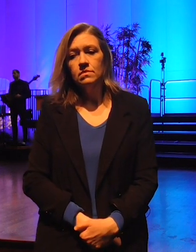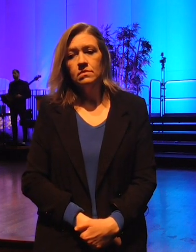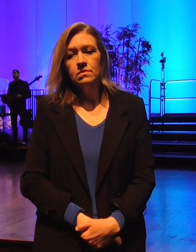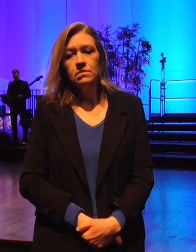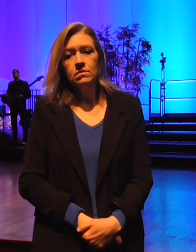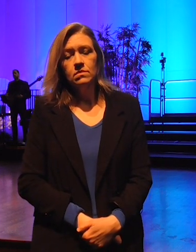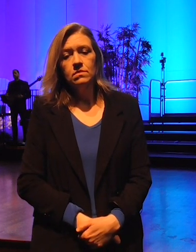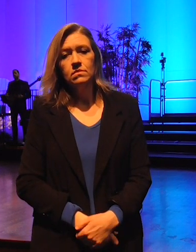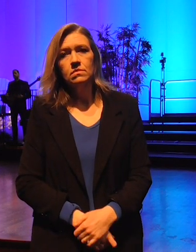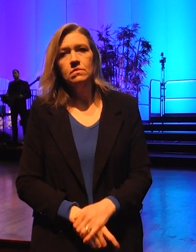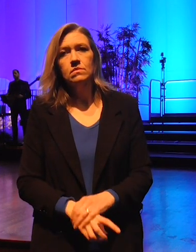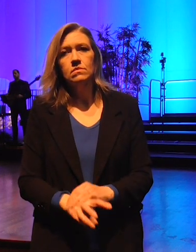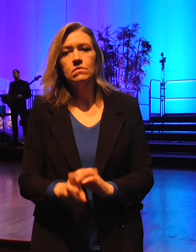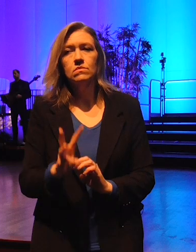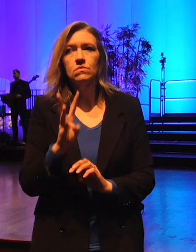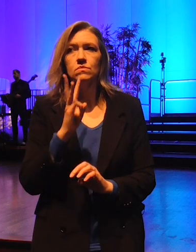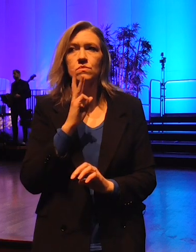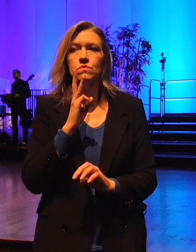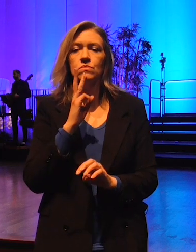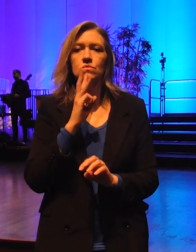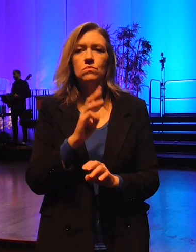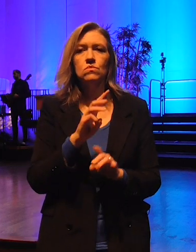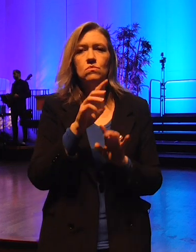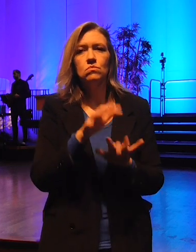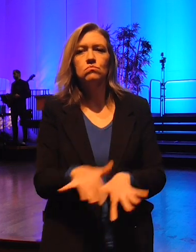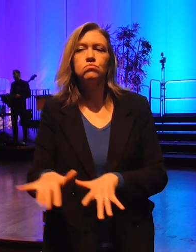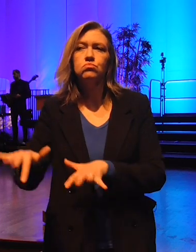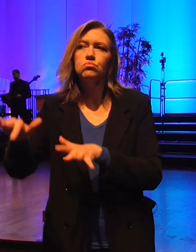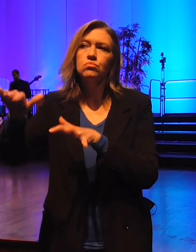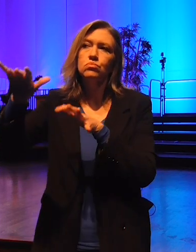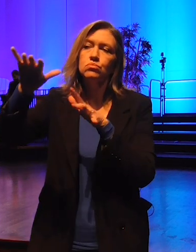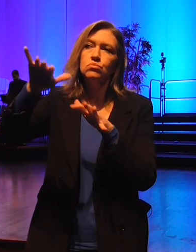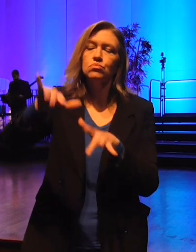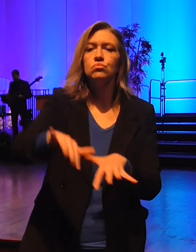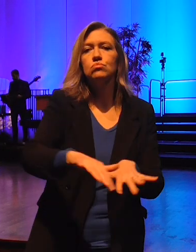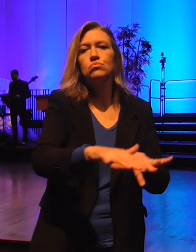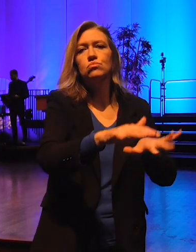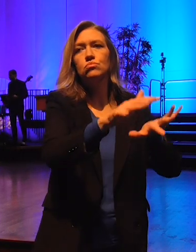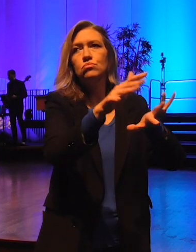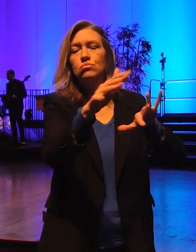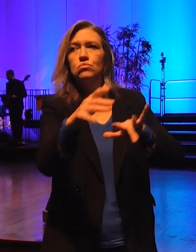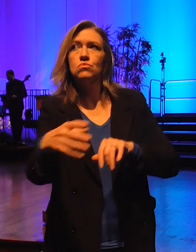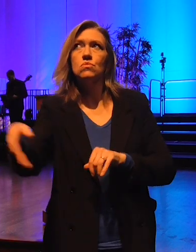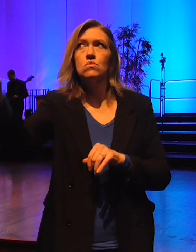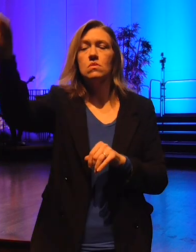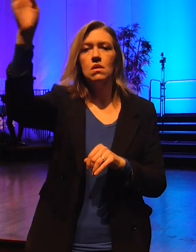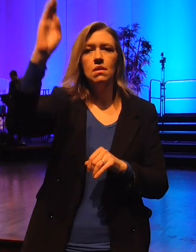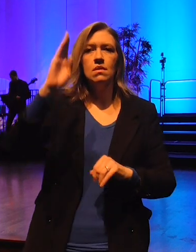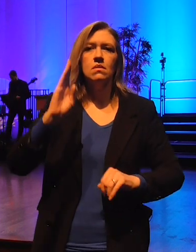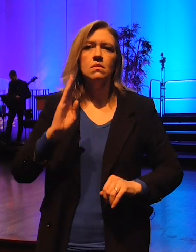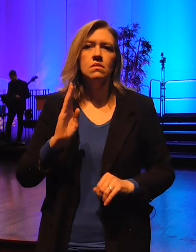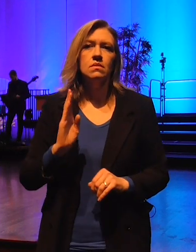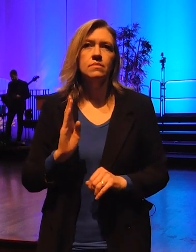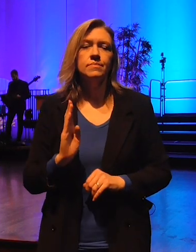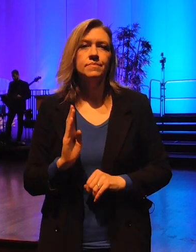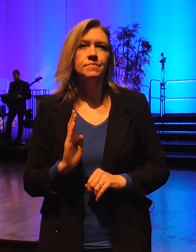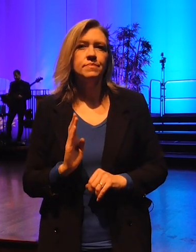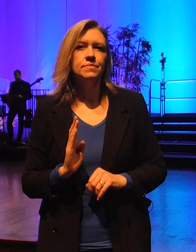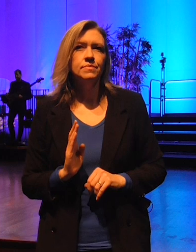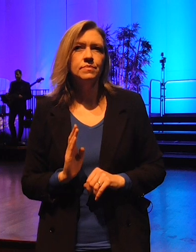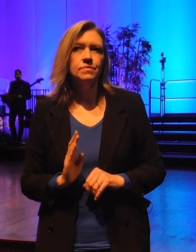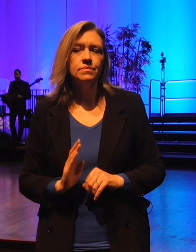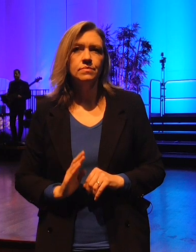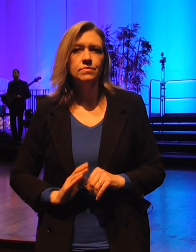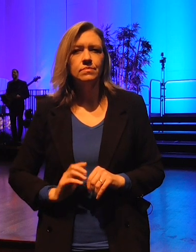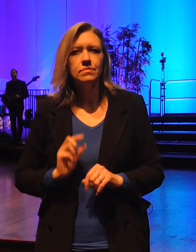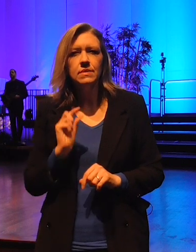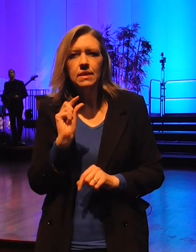rolling prer God little stones are